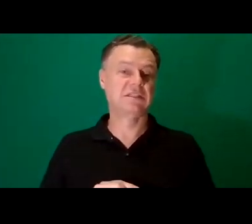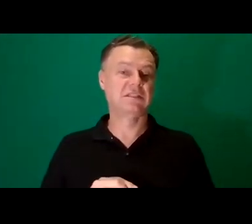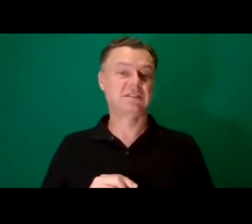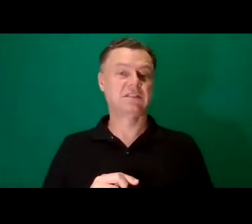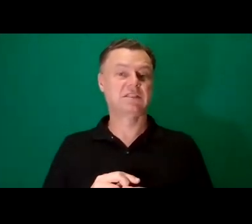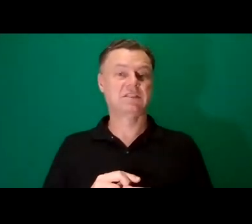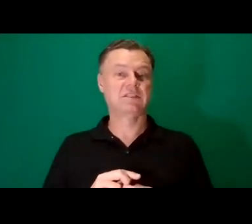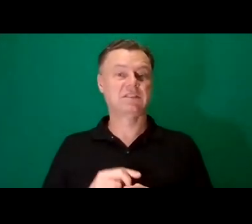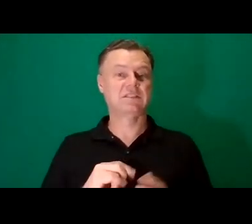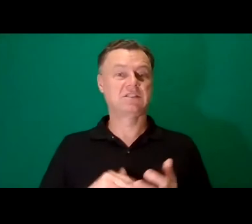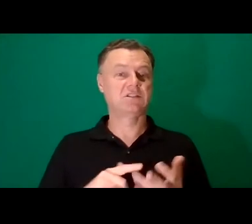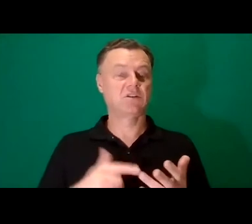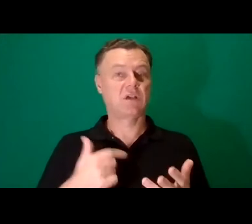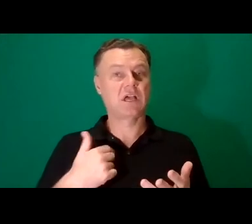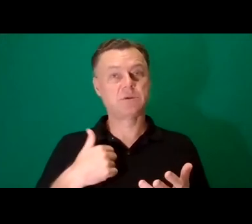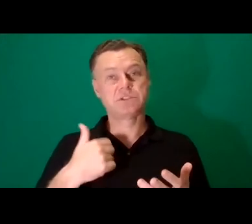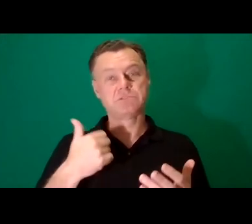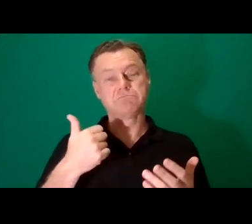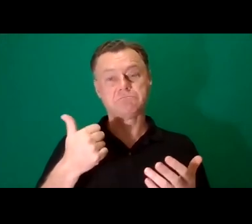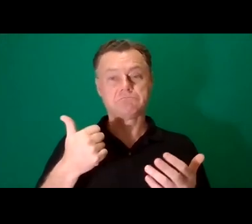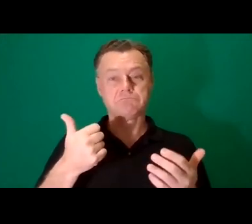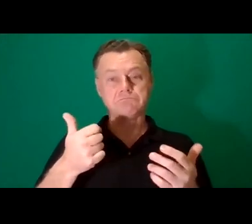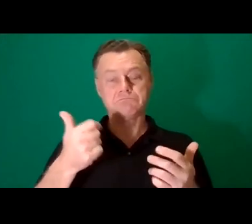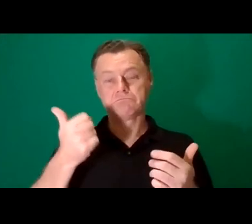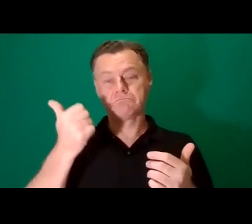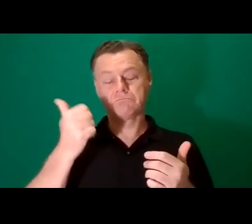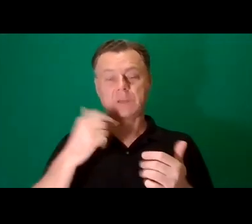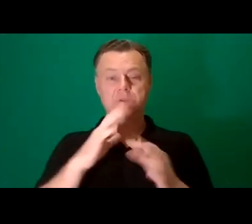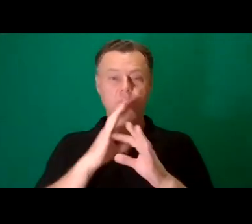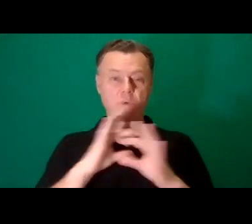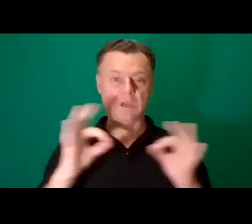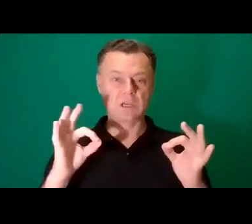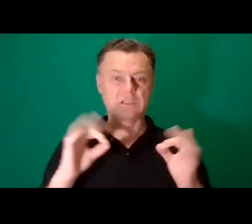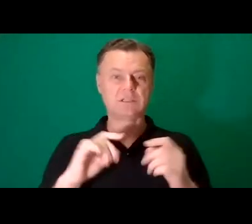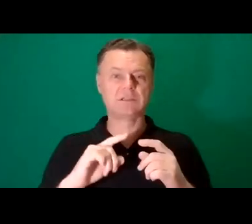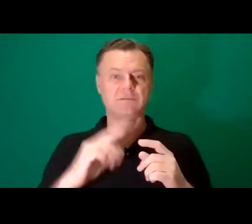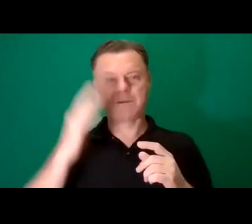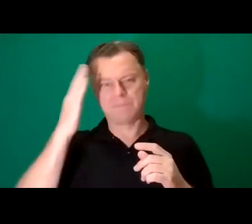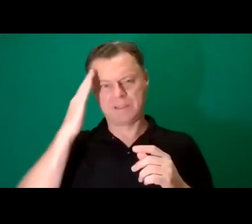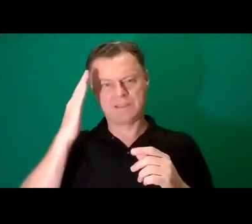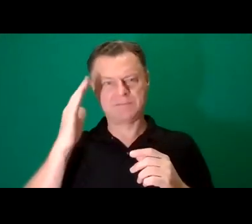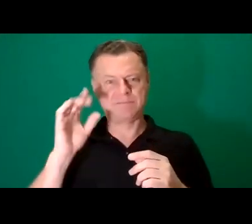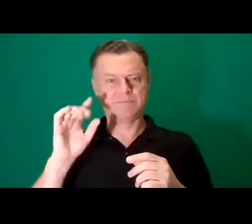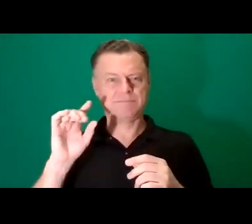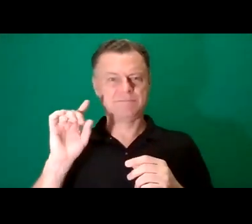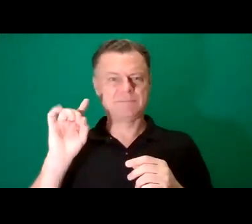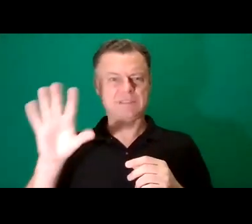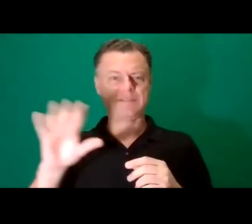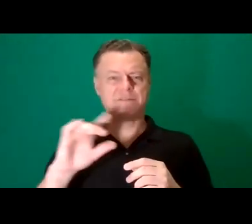at learning, you know? I was very quiet and my mom was also a primary school teacher and